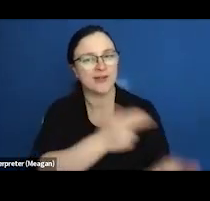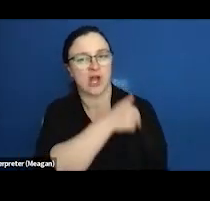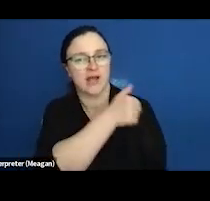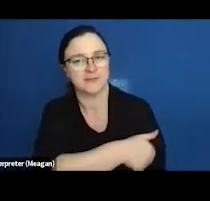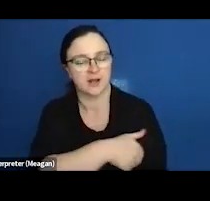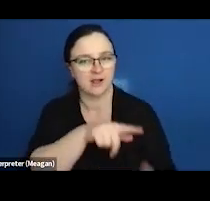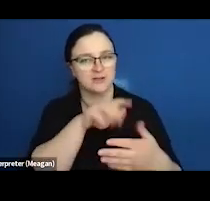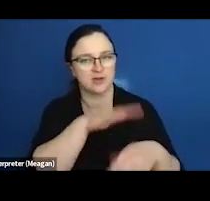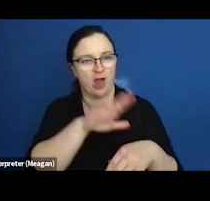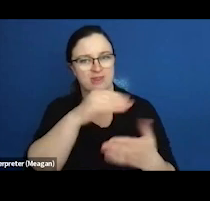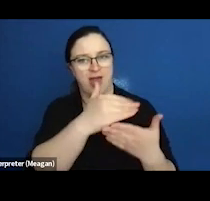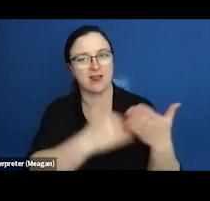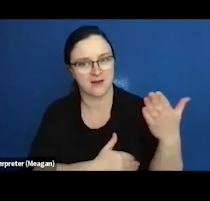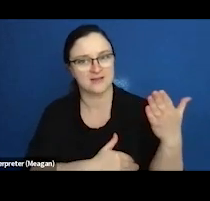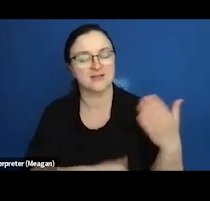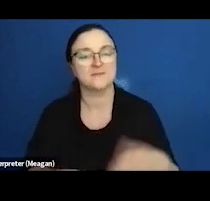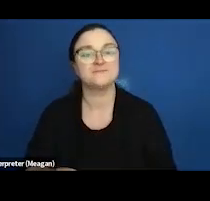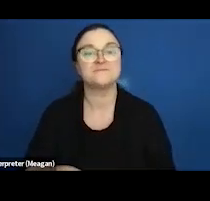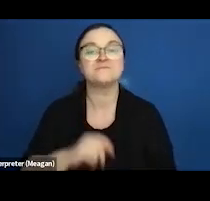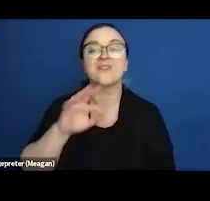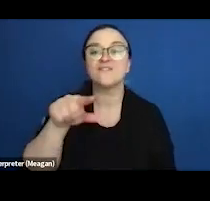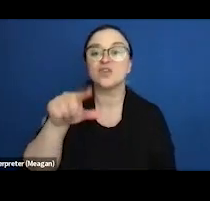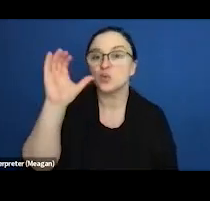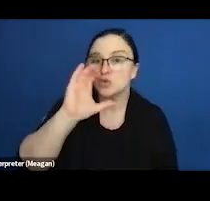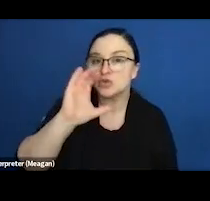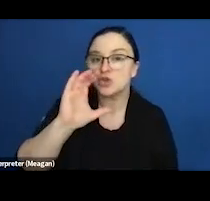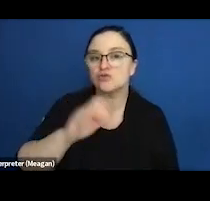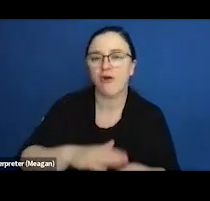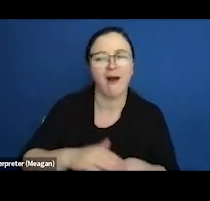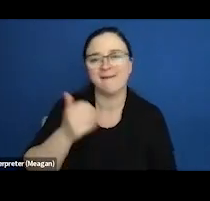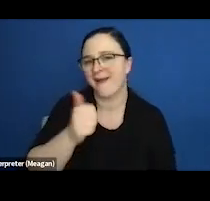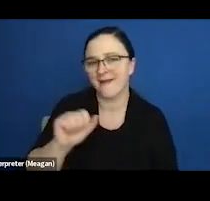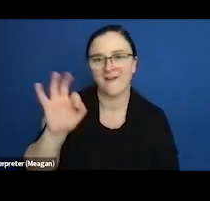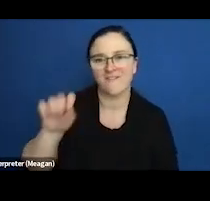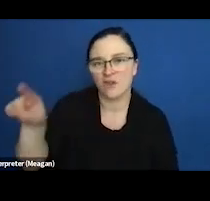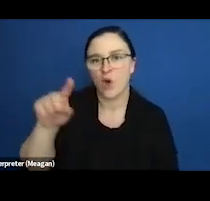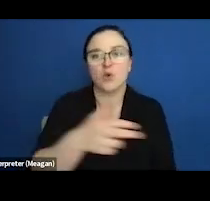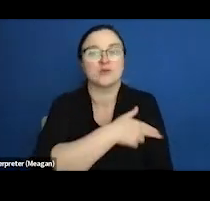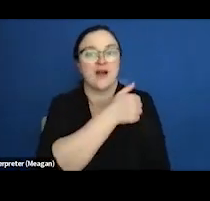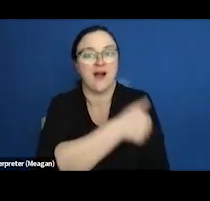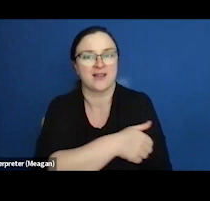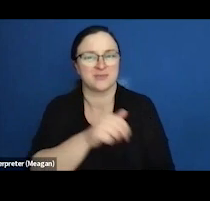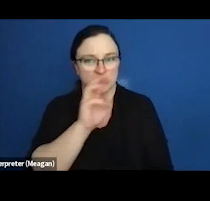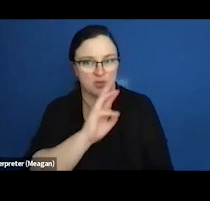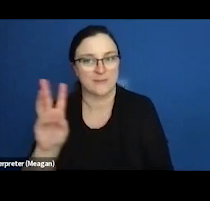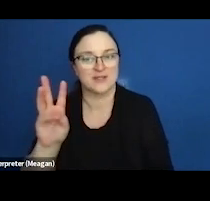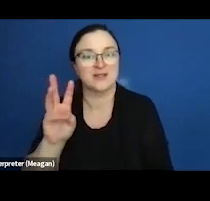And if you search on any of those hospitals, and you know their nonprofit,